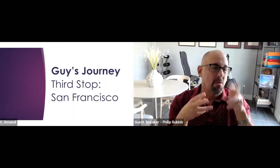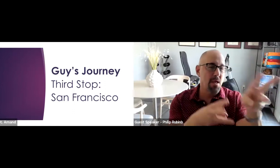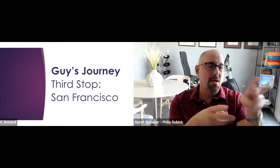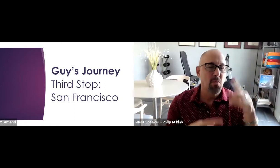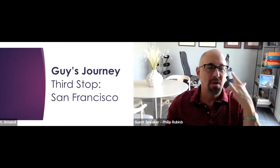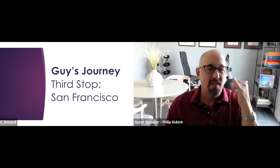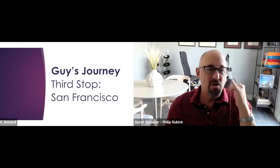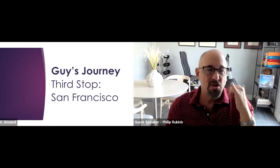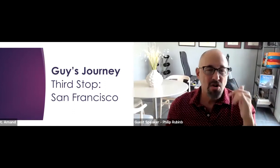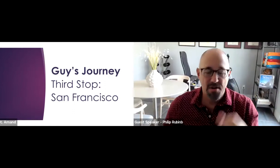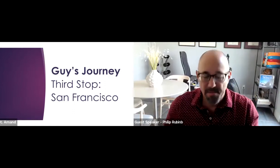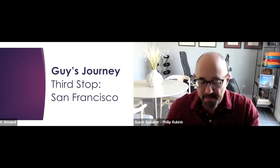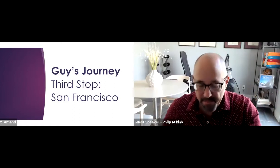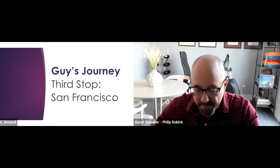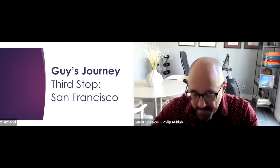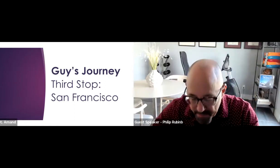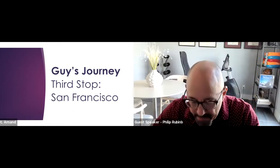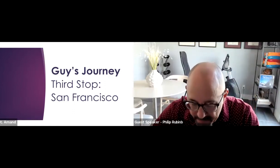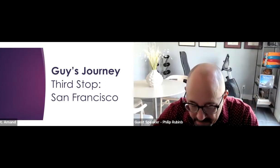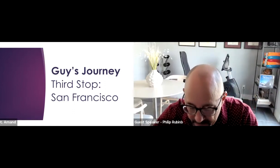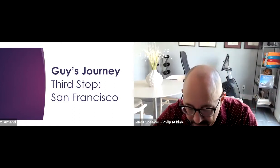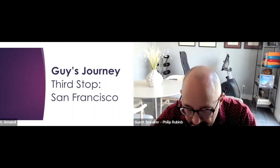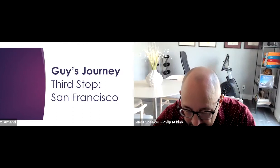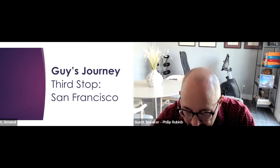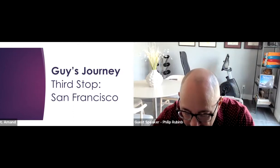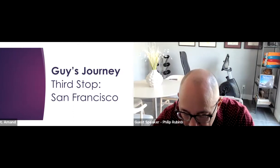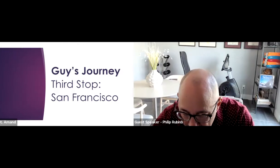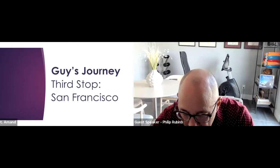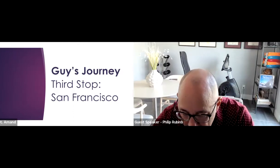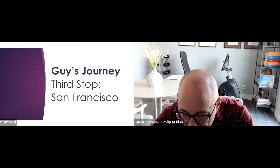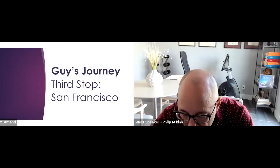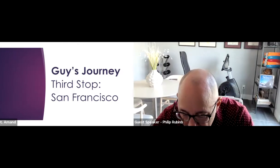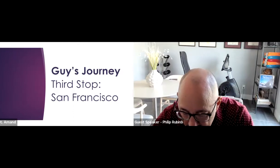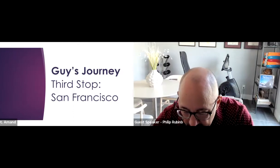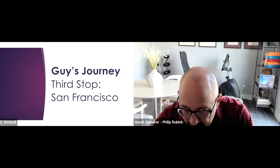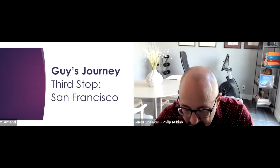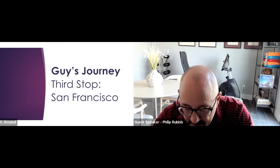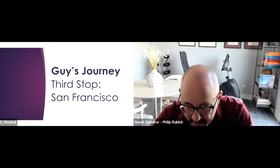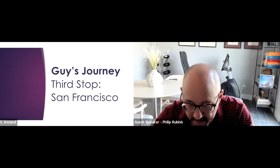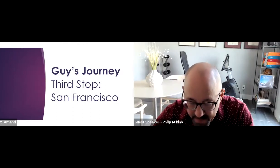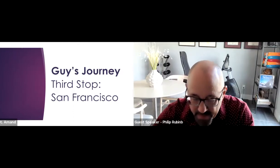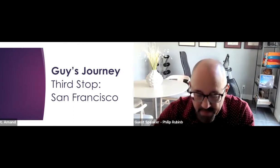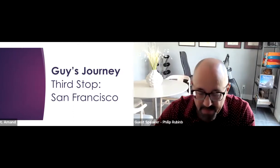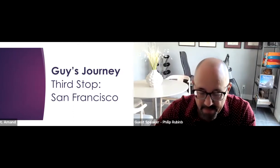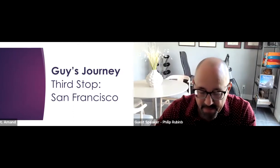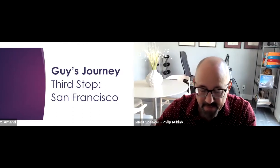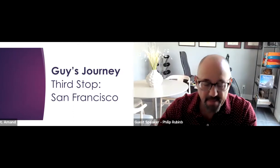I fed him and he showered and, you know, had a restful night overnight, and then he went on his way to California.